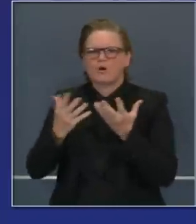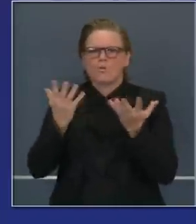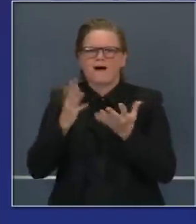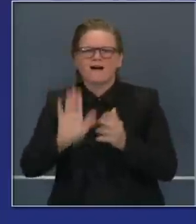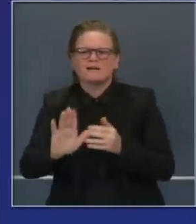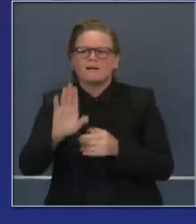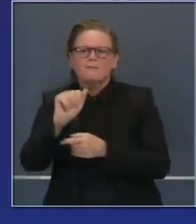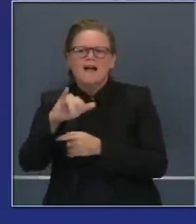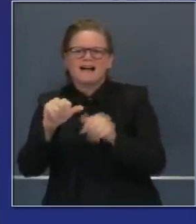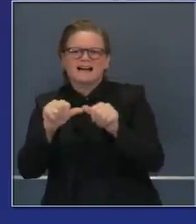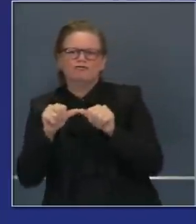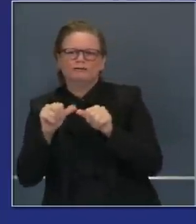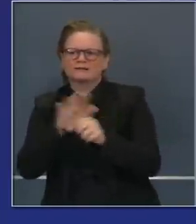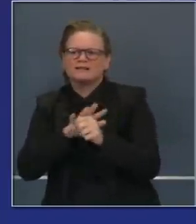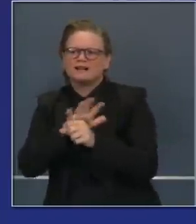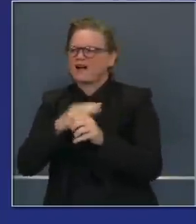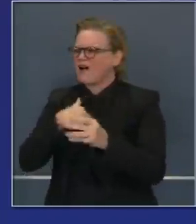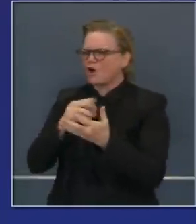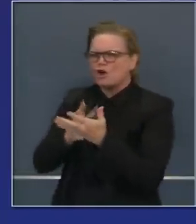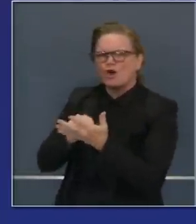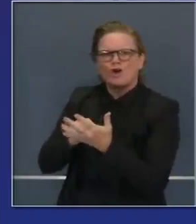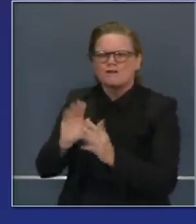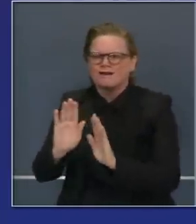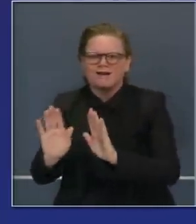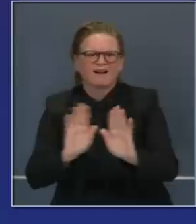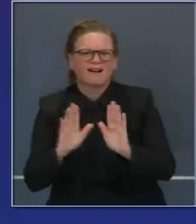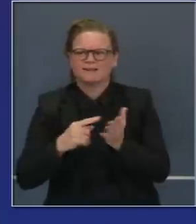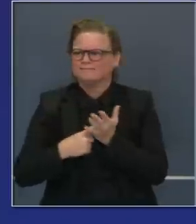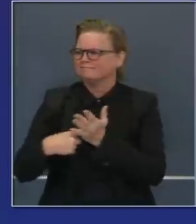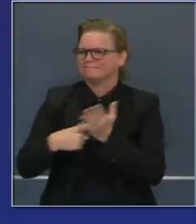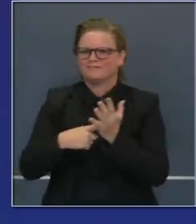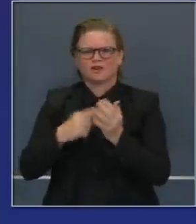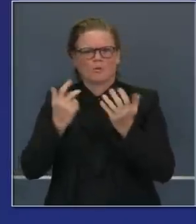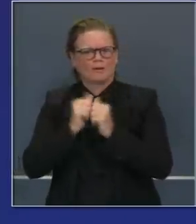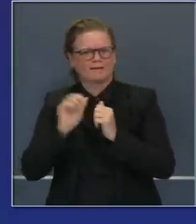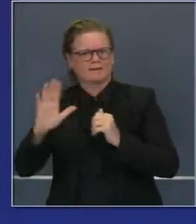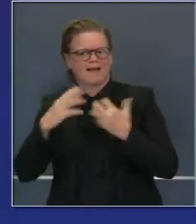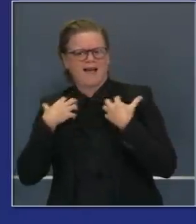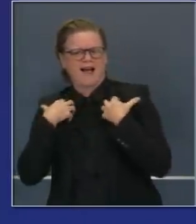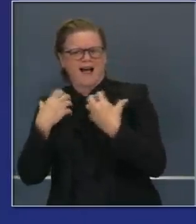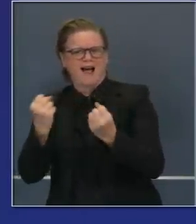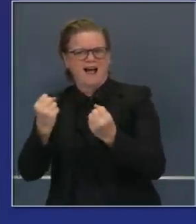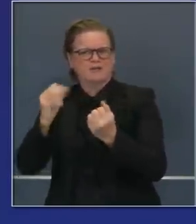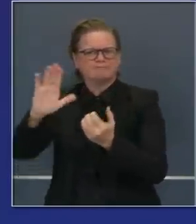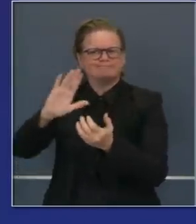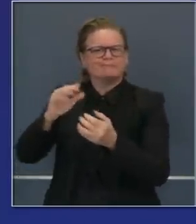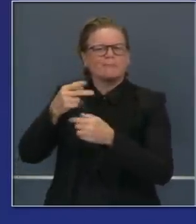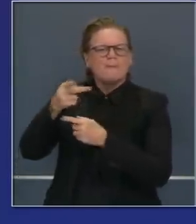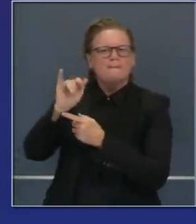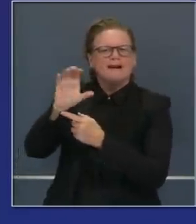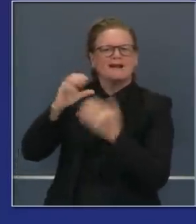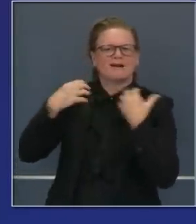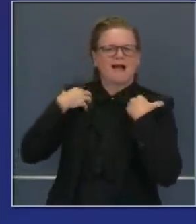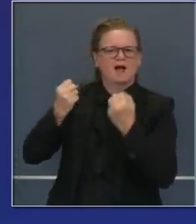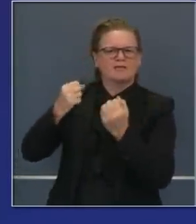BAY AREA TO HELP OFFICERS ADVISE